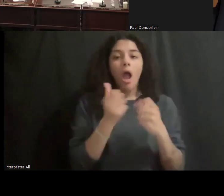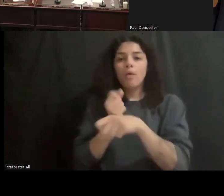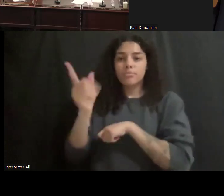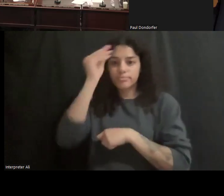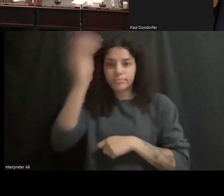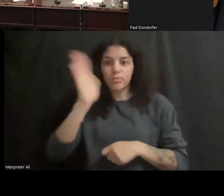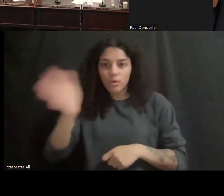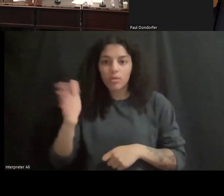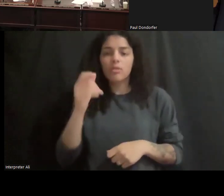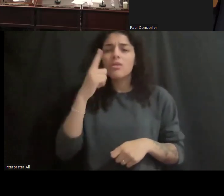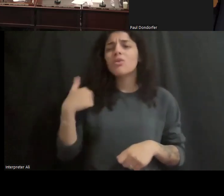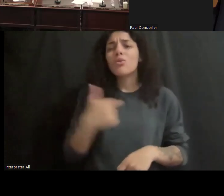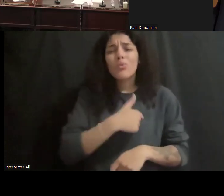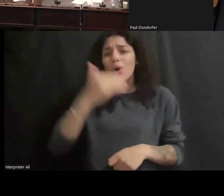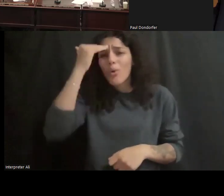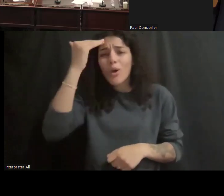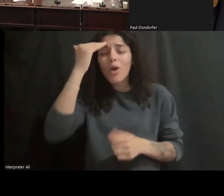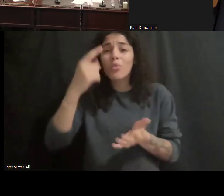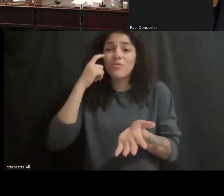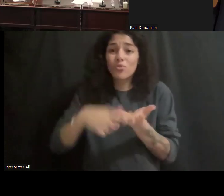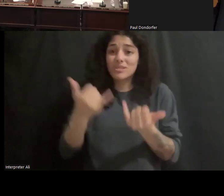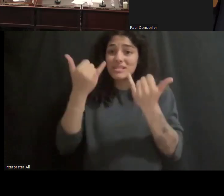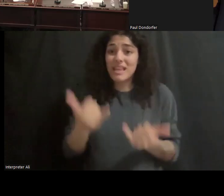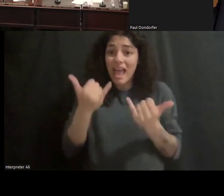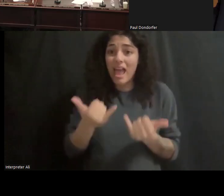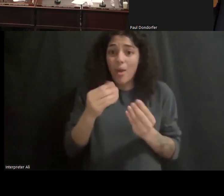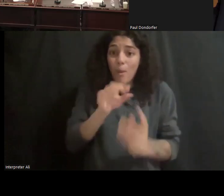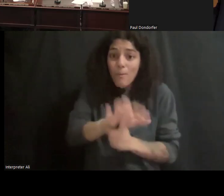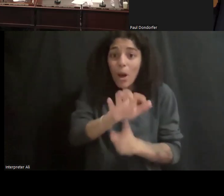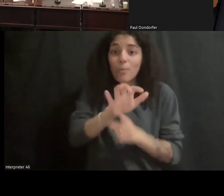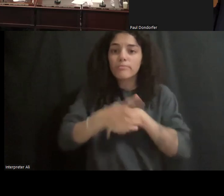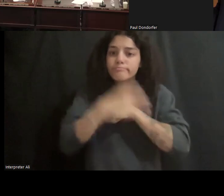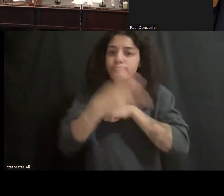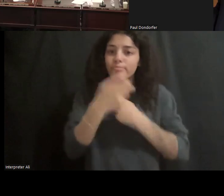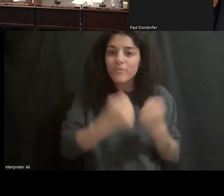an everinccreasing trend in stolen vehicles all throughout the county over the last several years